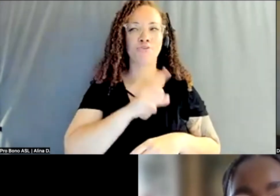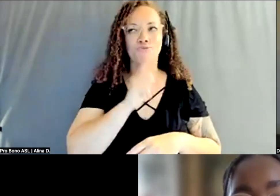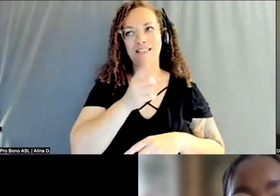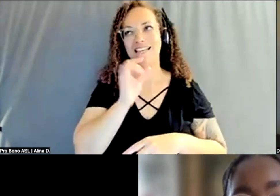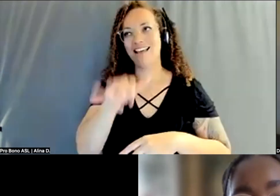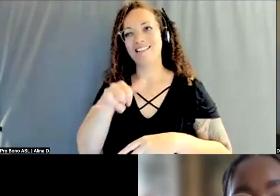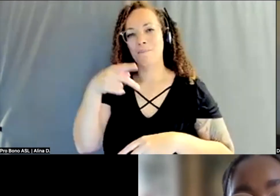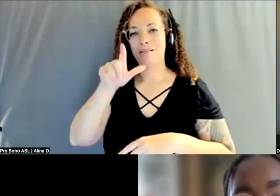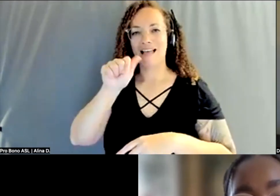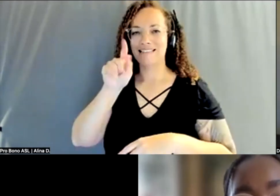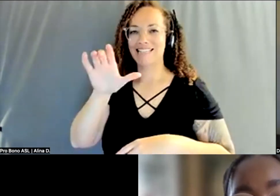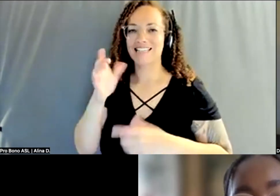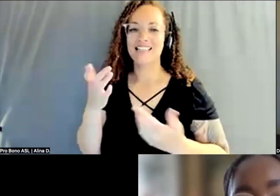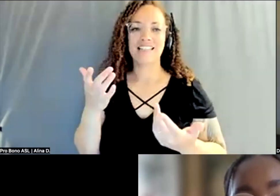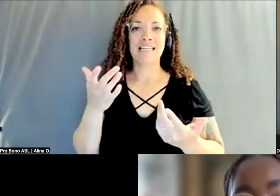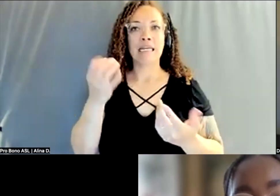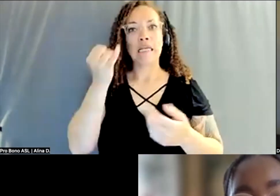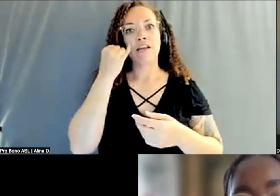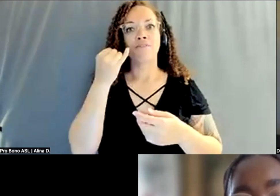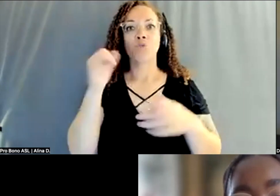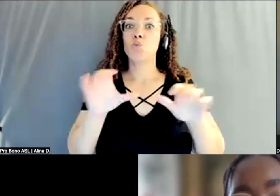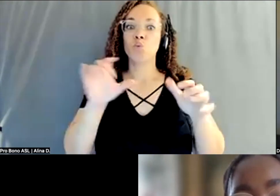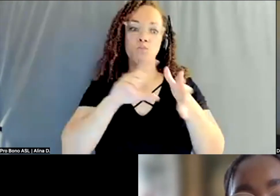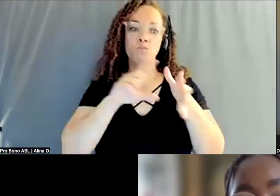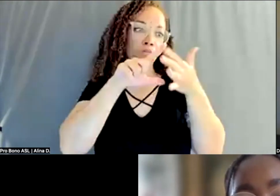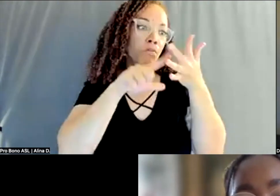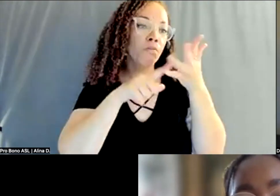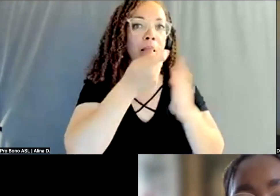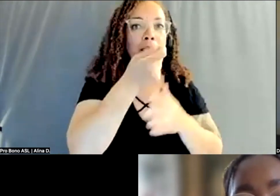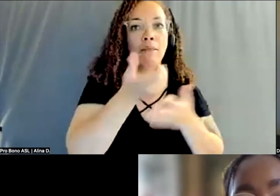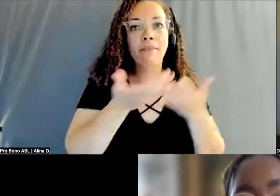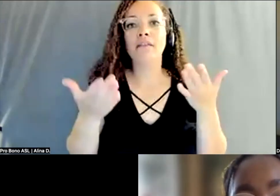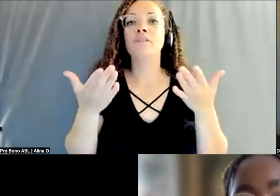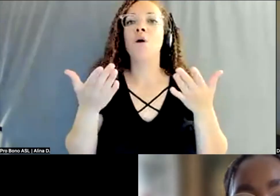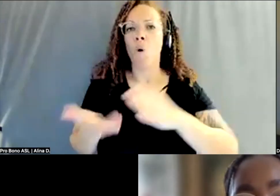yeah, I was just feeling a lot of grief and also like understanding that the fate of this earth